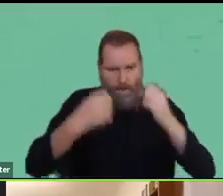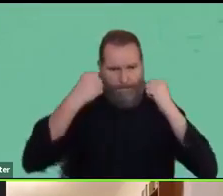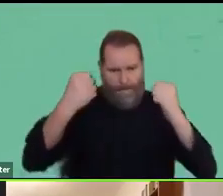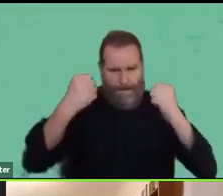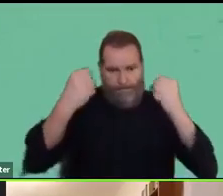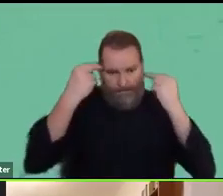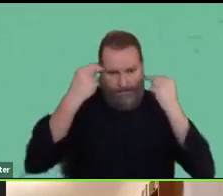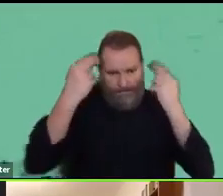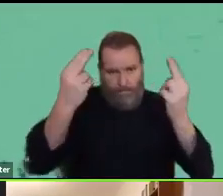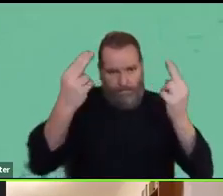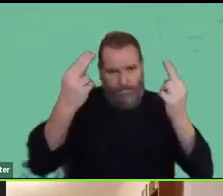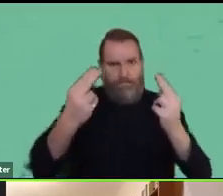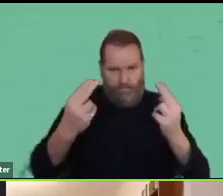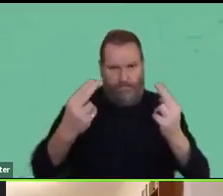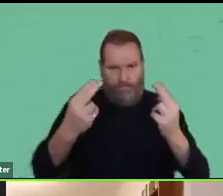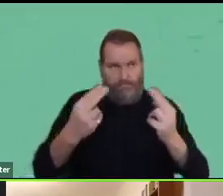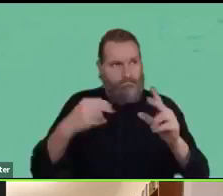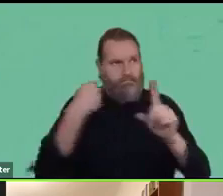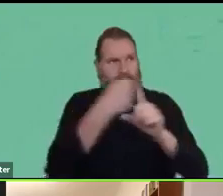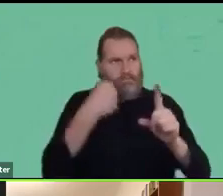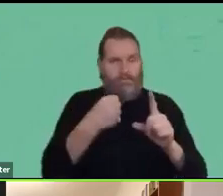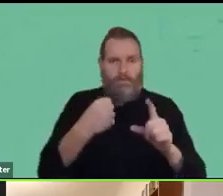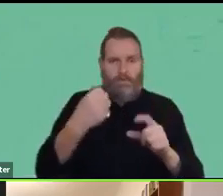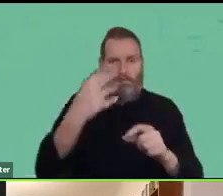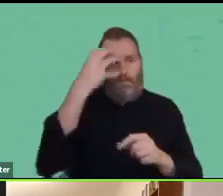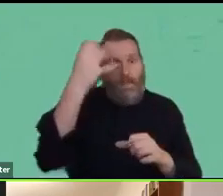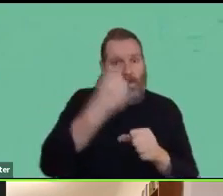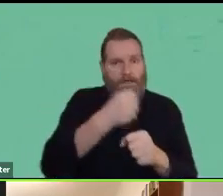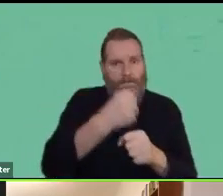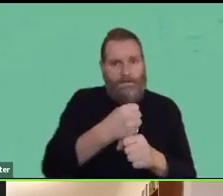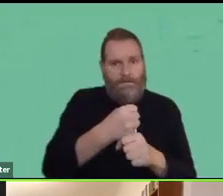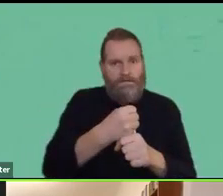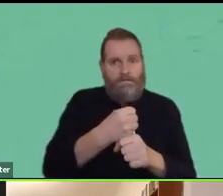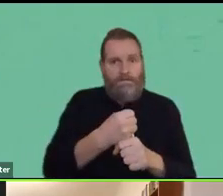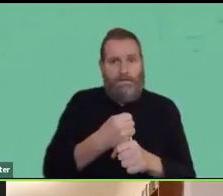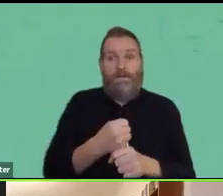the government feel the heat which is why if we're doing it with other unions it makes us